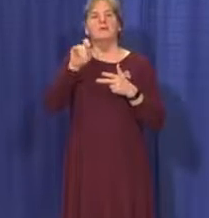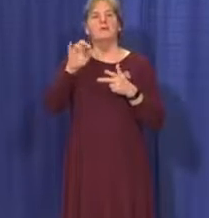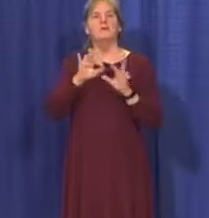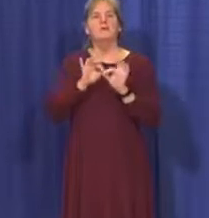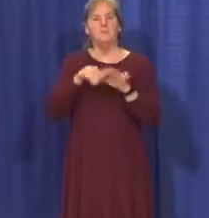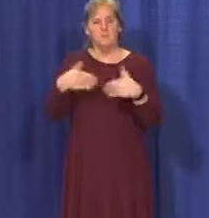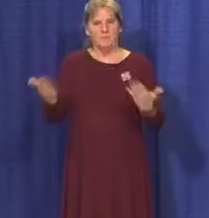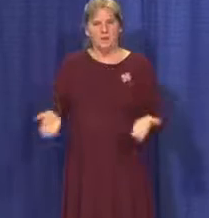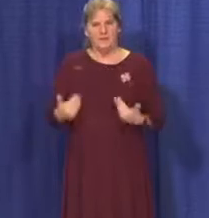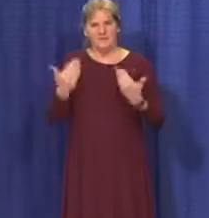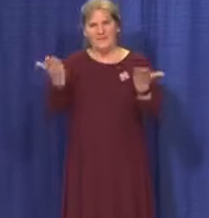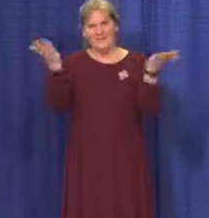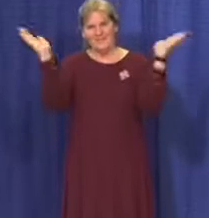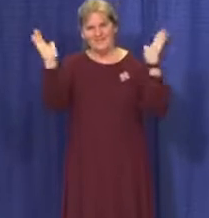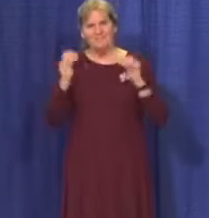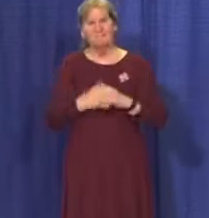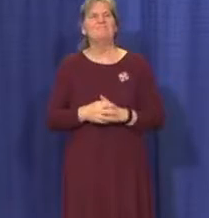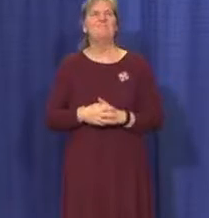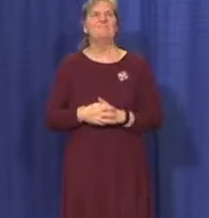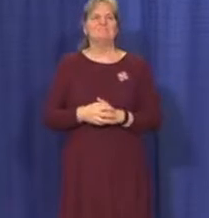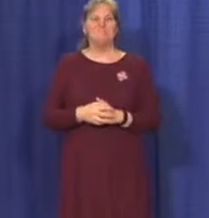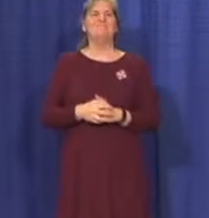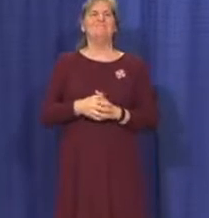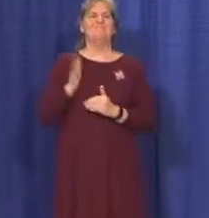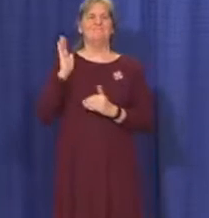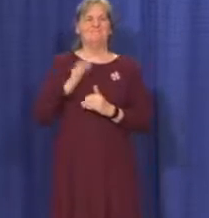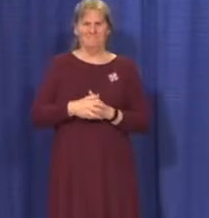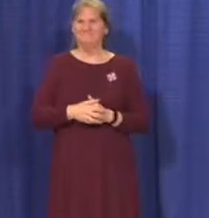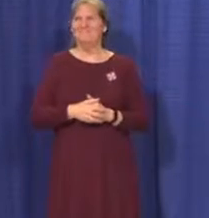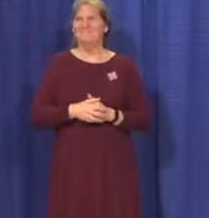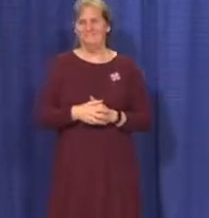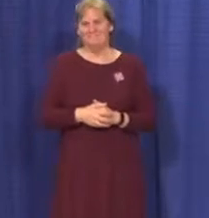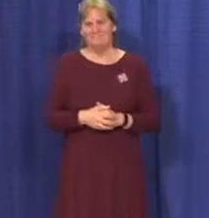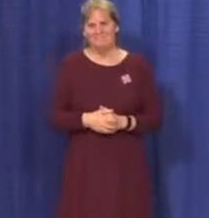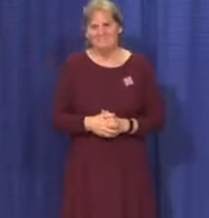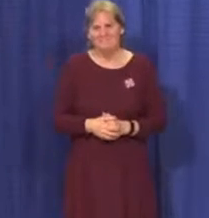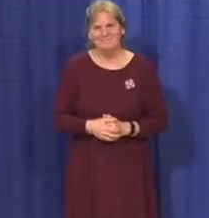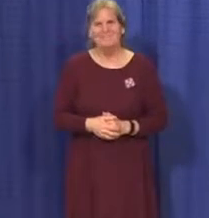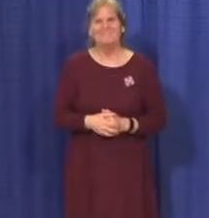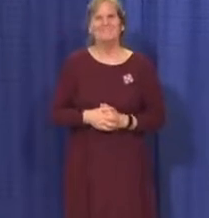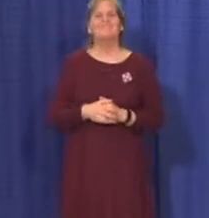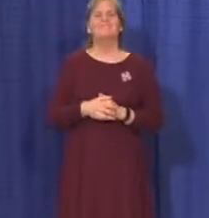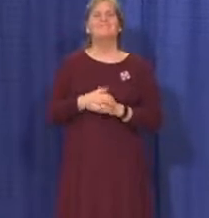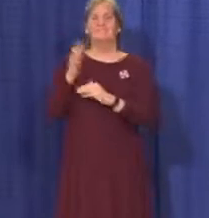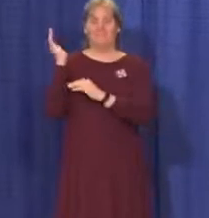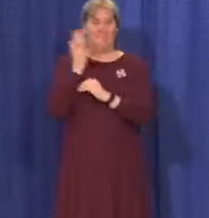interpretation. Thank you for being here. Following remarks from our speakers, we will go to